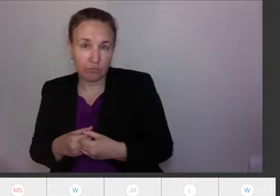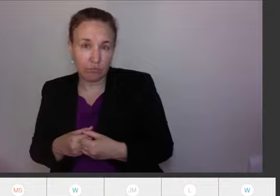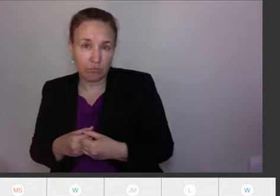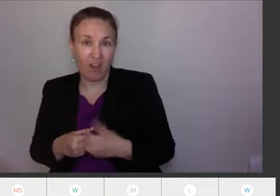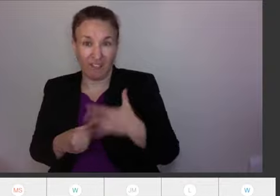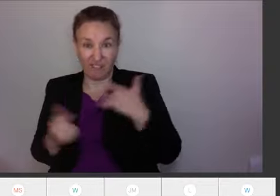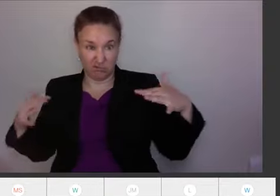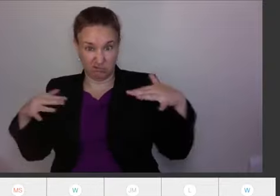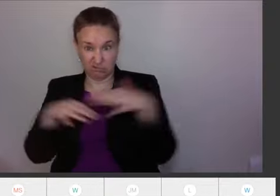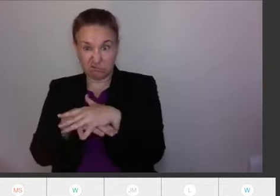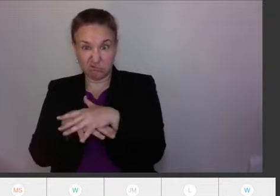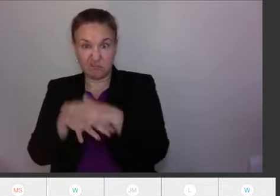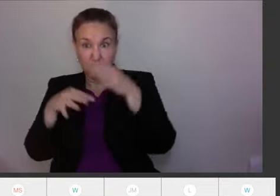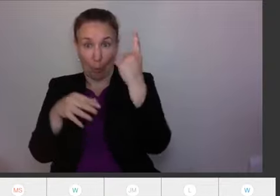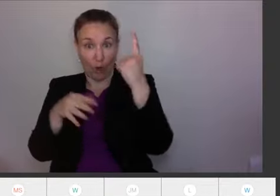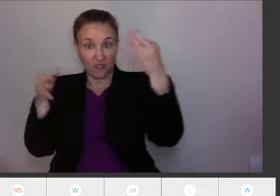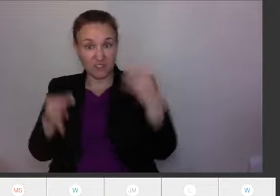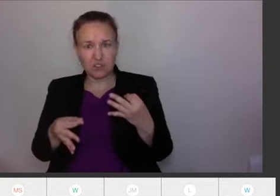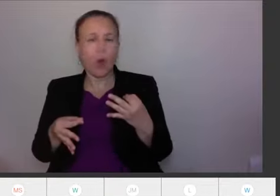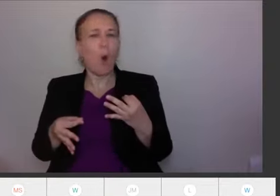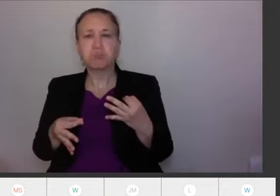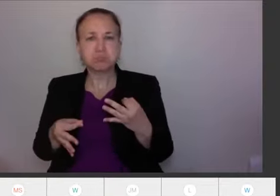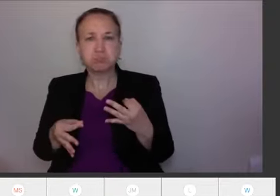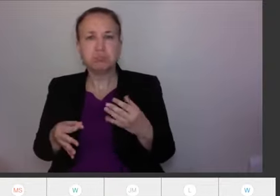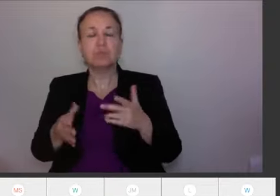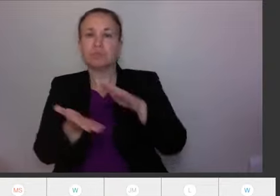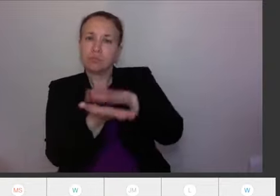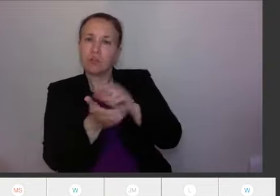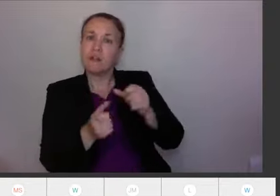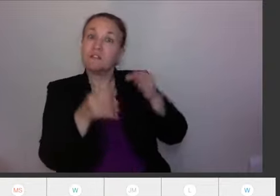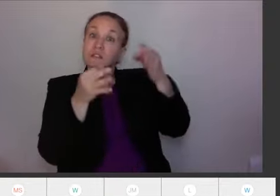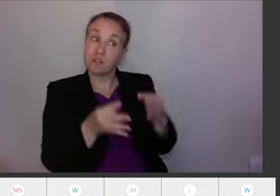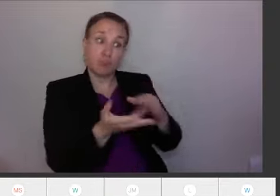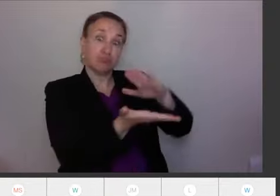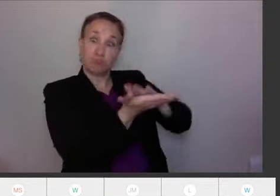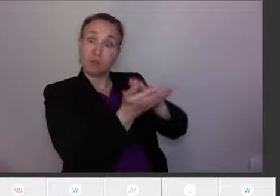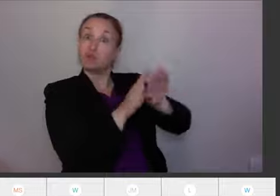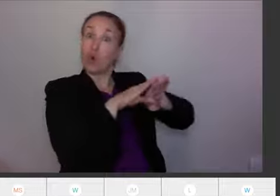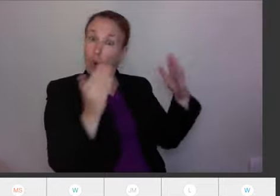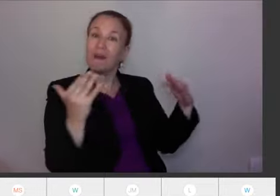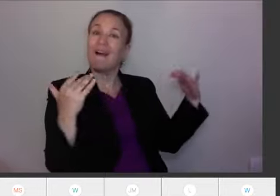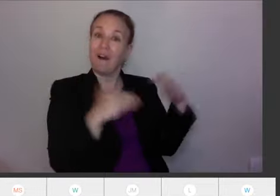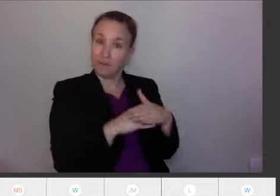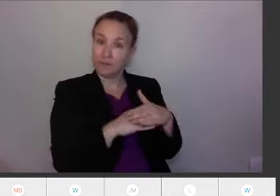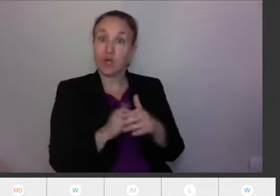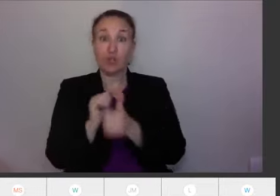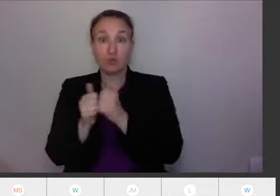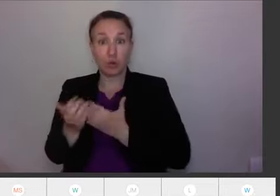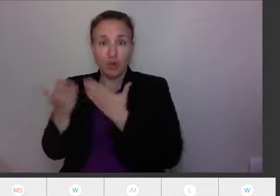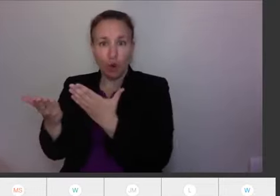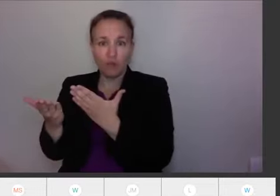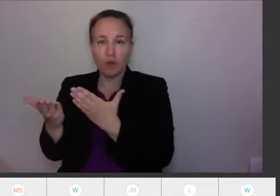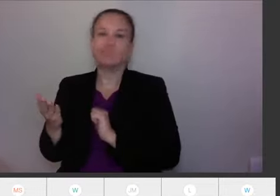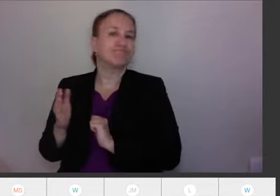necessarily a school could choose to be open for academics and not offer a sports opportunity for